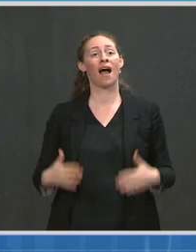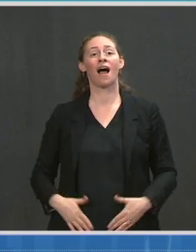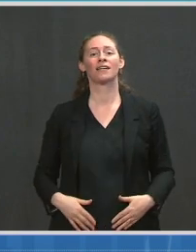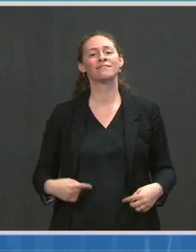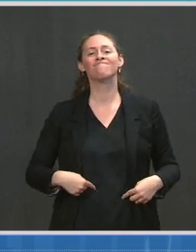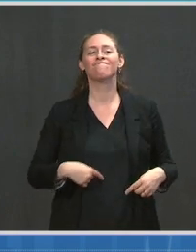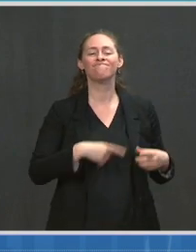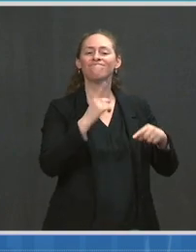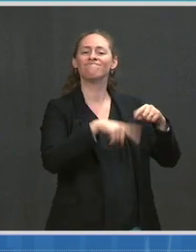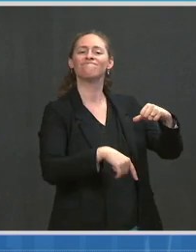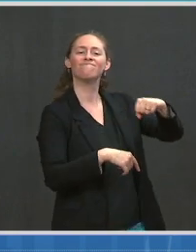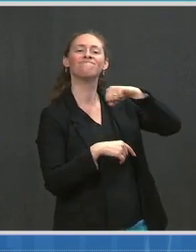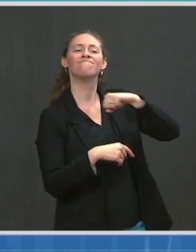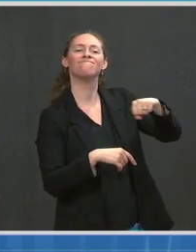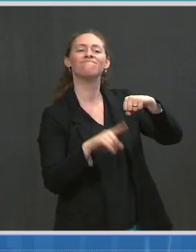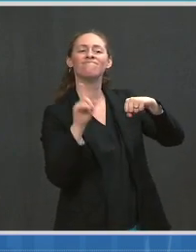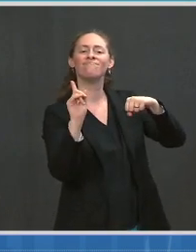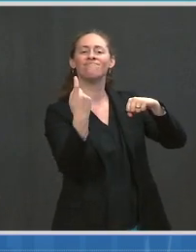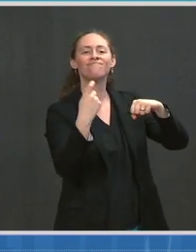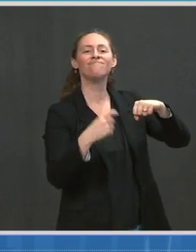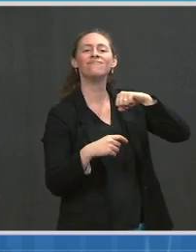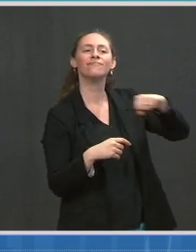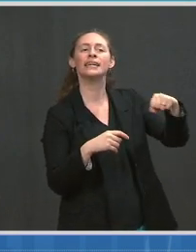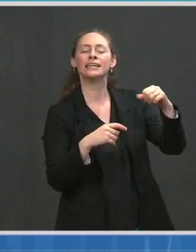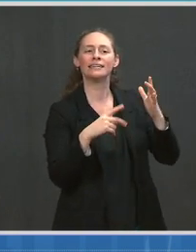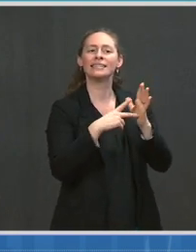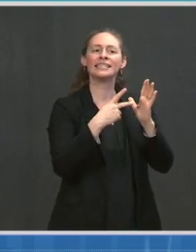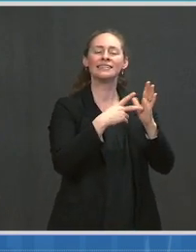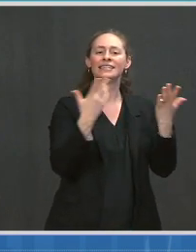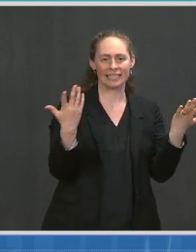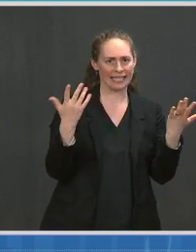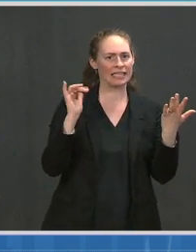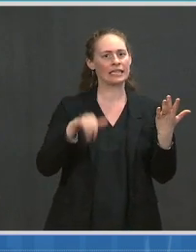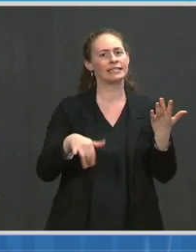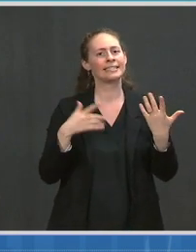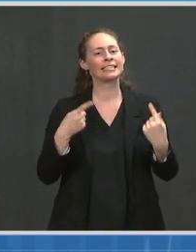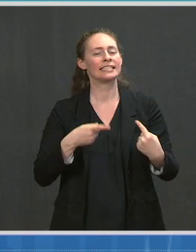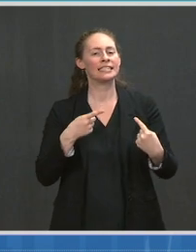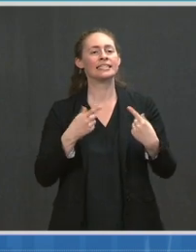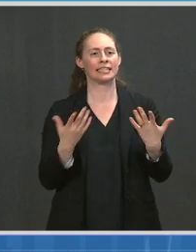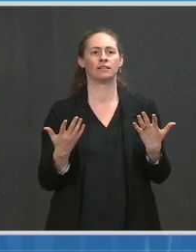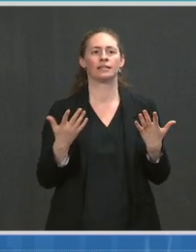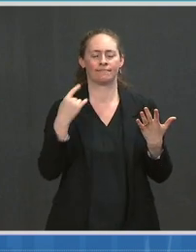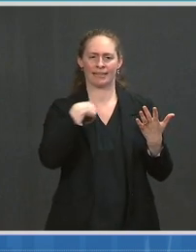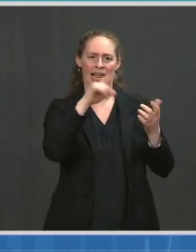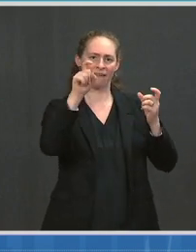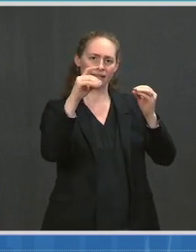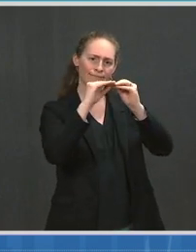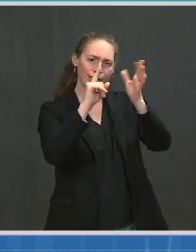and will be very informative to us about what the type and the frequency of breakthrough